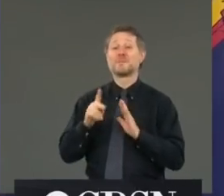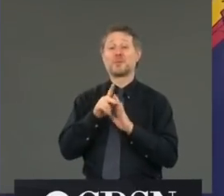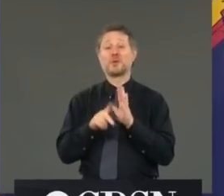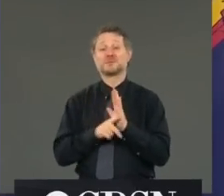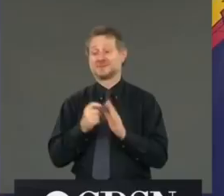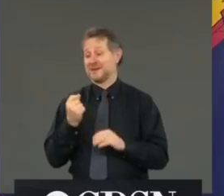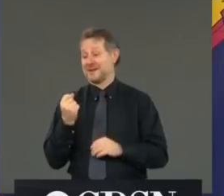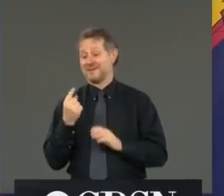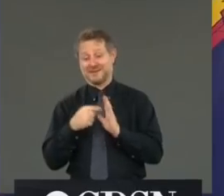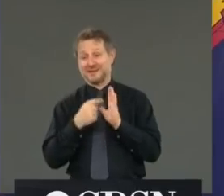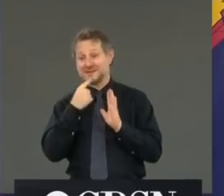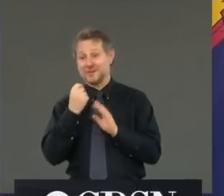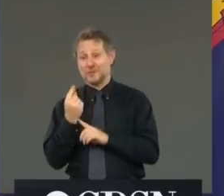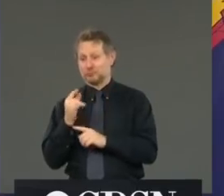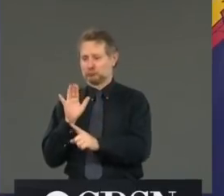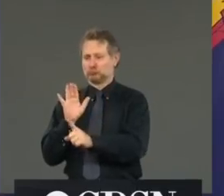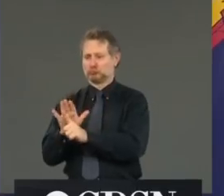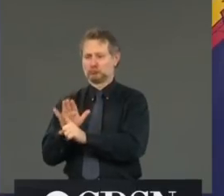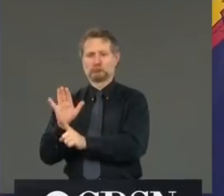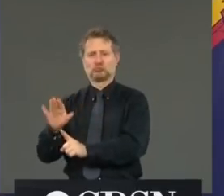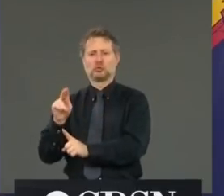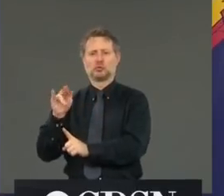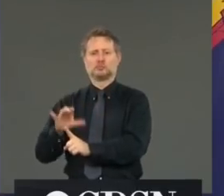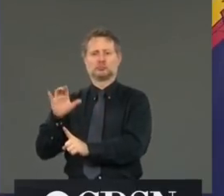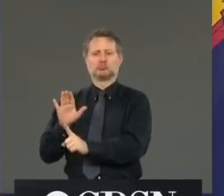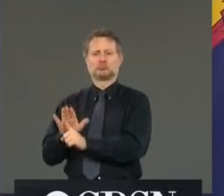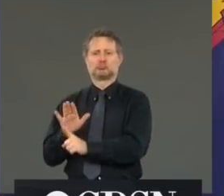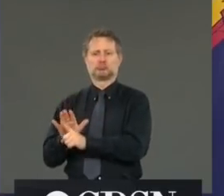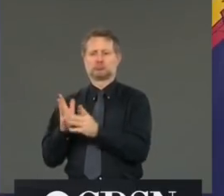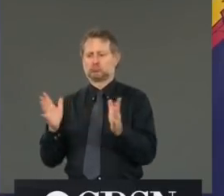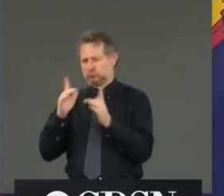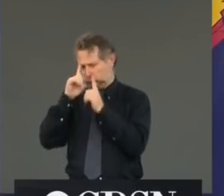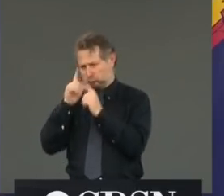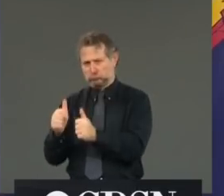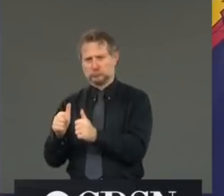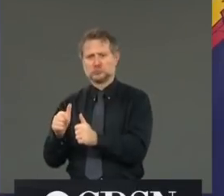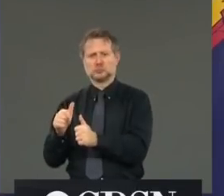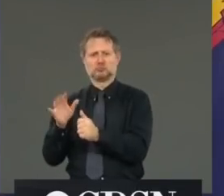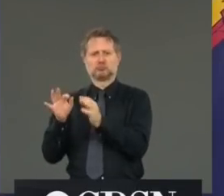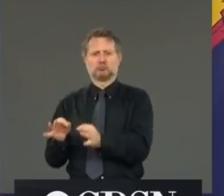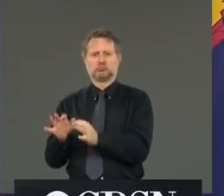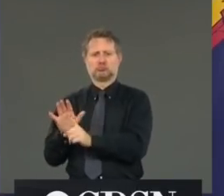COVERS ALL HOSPITALS OR ALL OF NEW YORK CITY OR ALL OF DOWNSTATE.